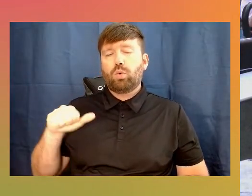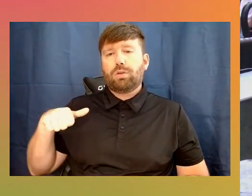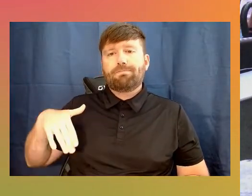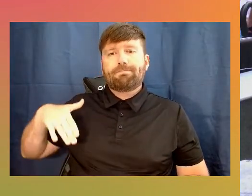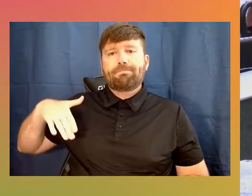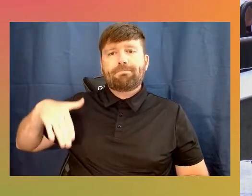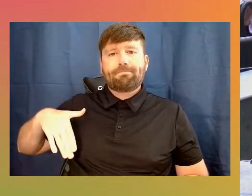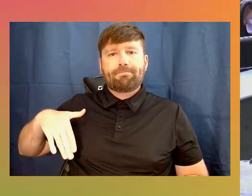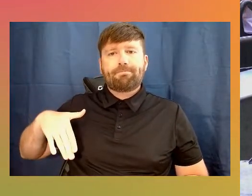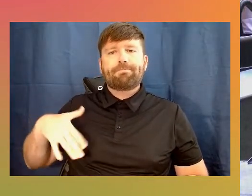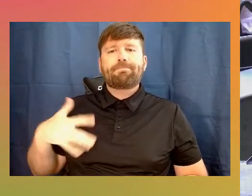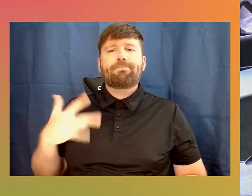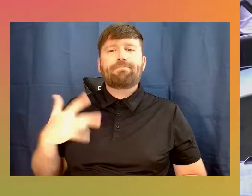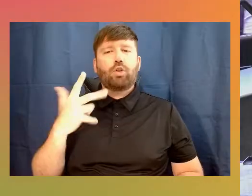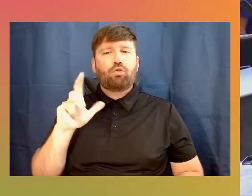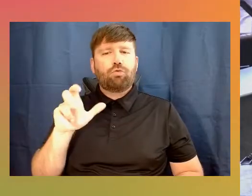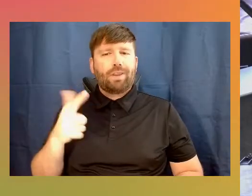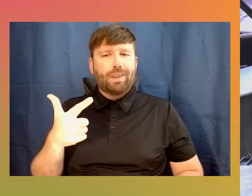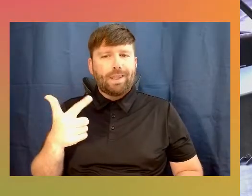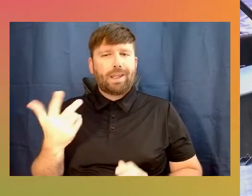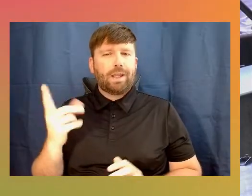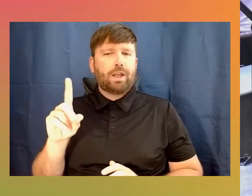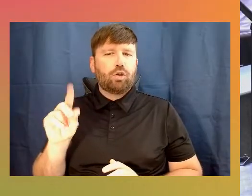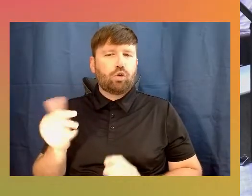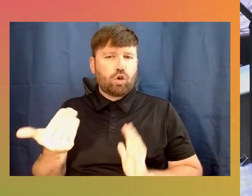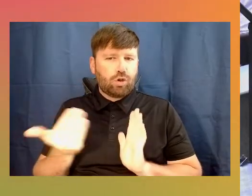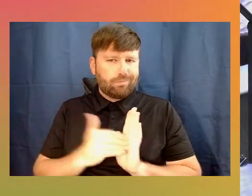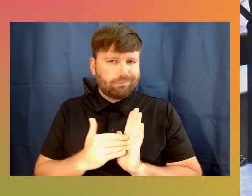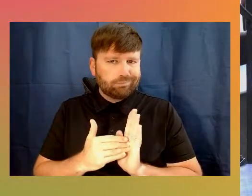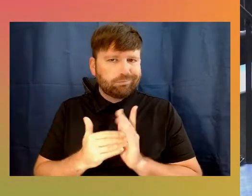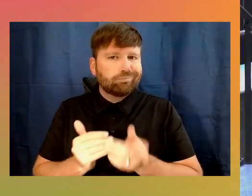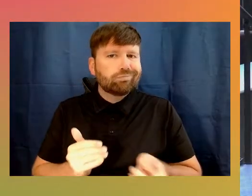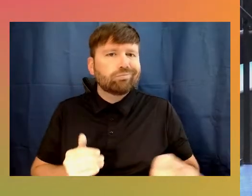HANDS, TUCKING THE BACK TOES,